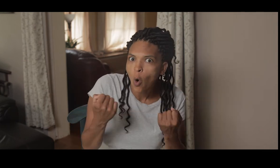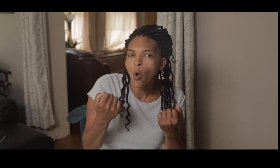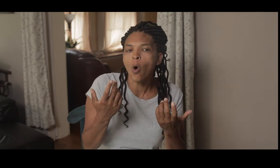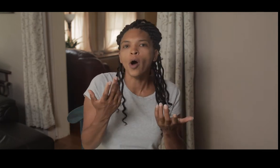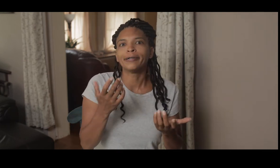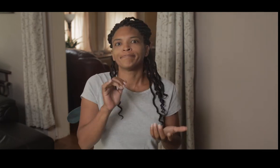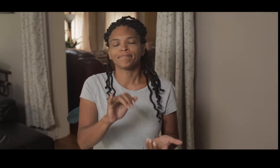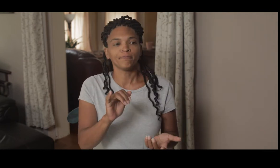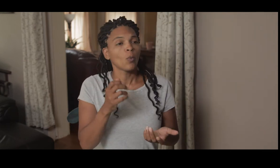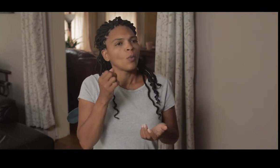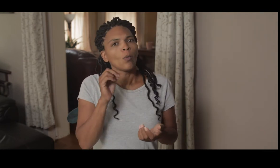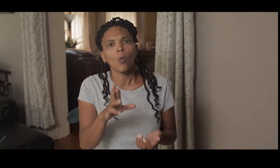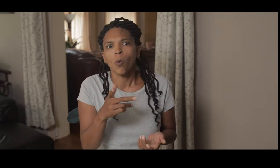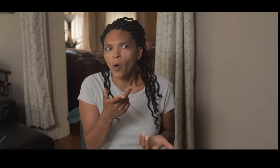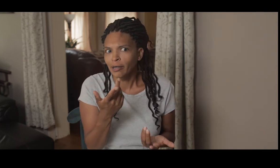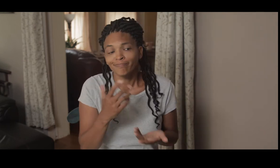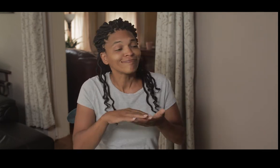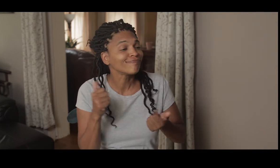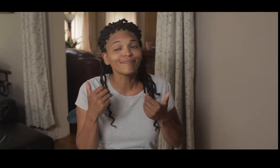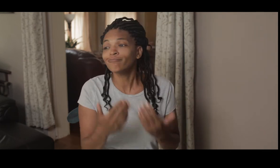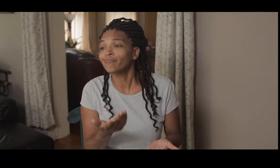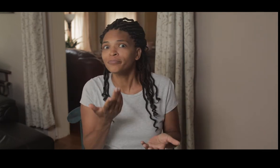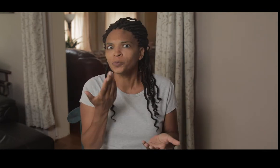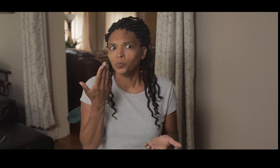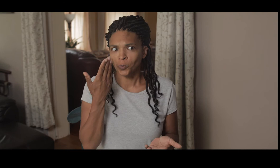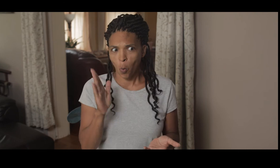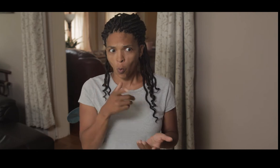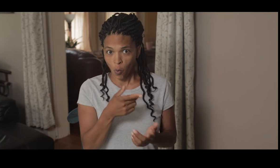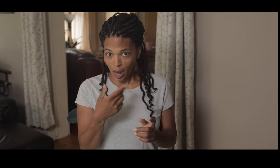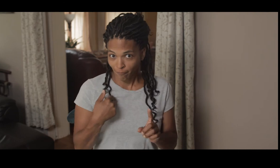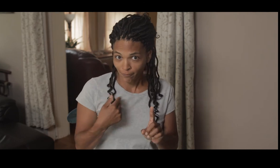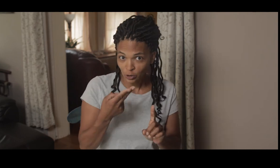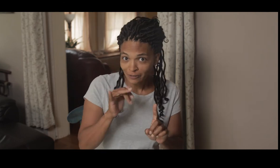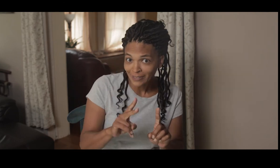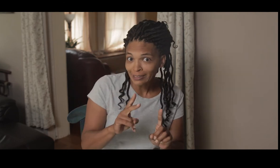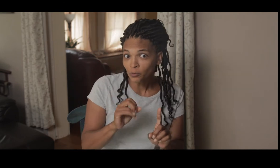with someone you think may be HIV positive, or you don’t know that person’s HIV status.